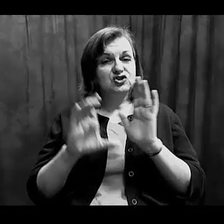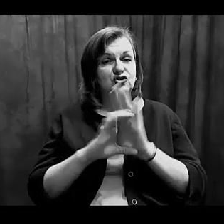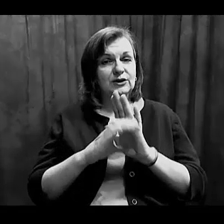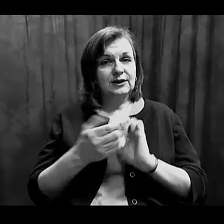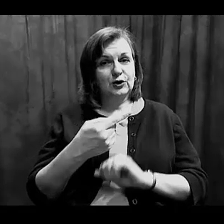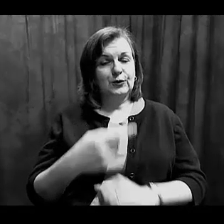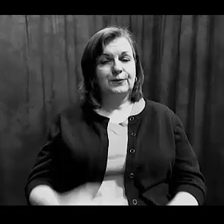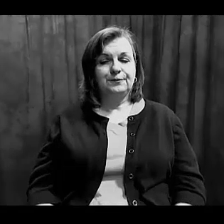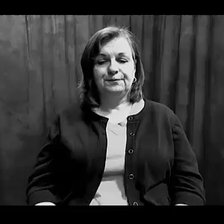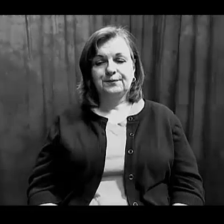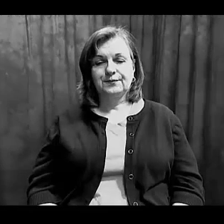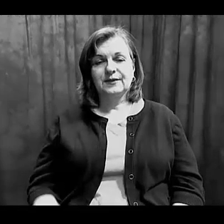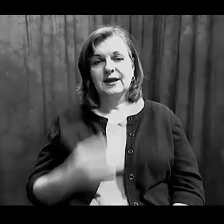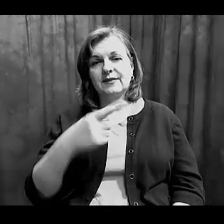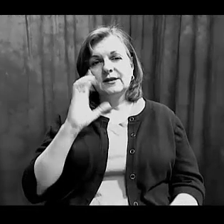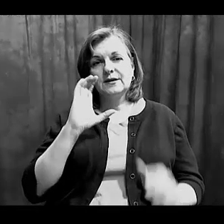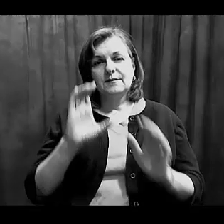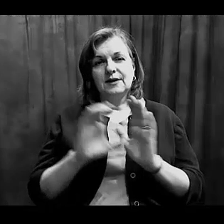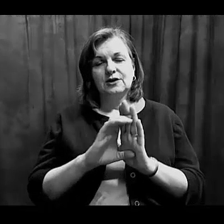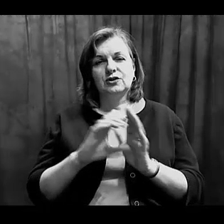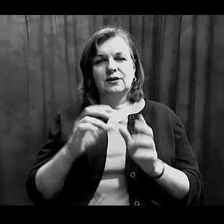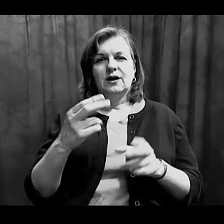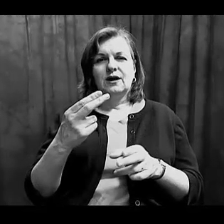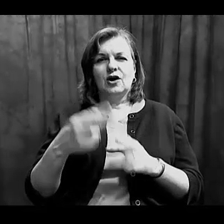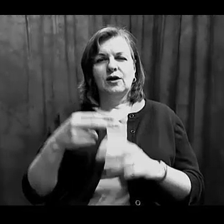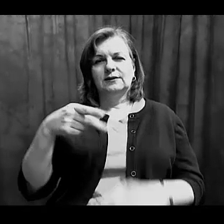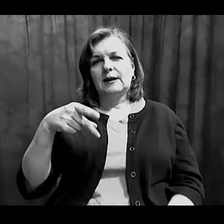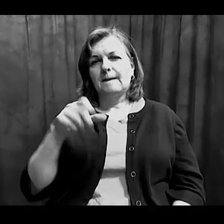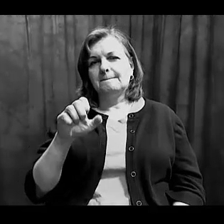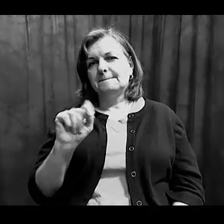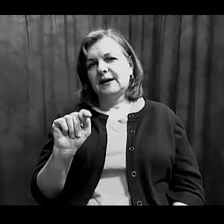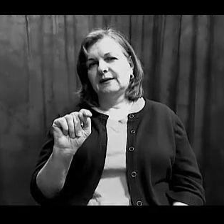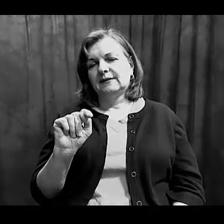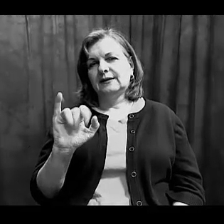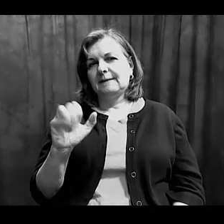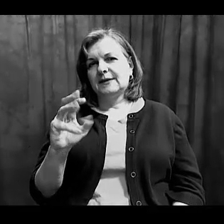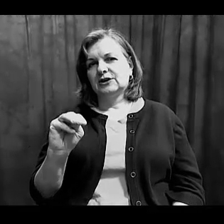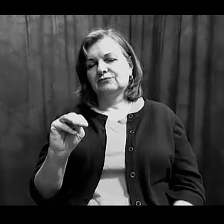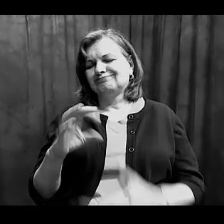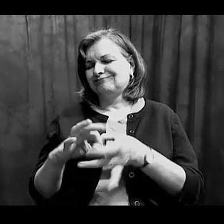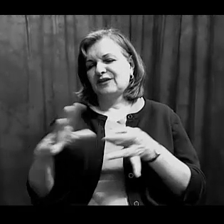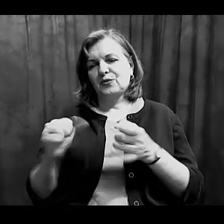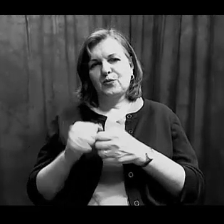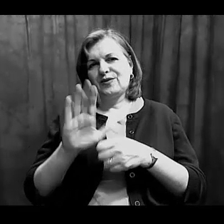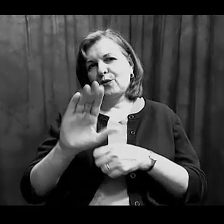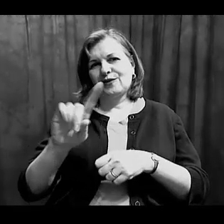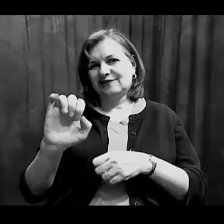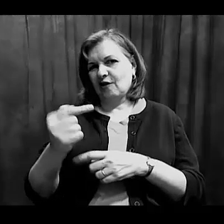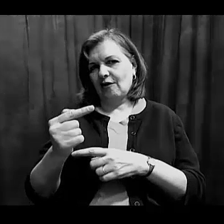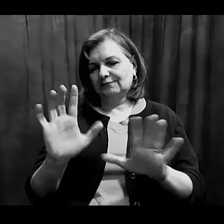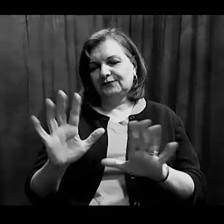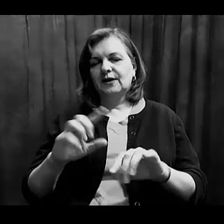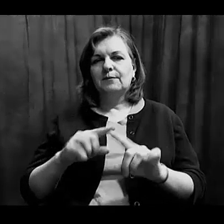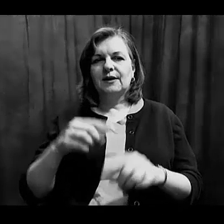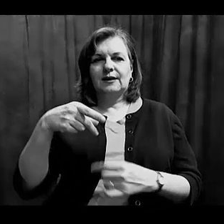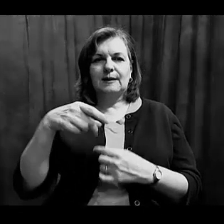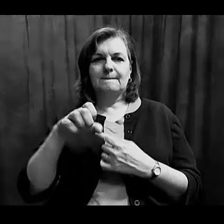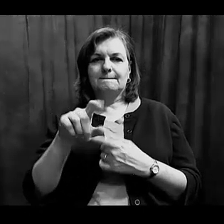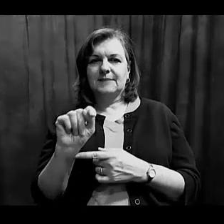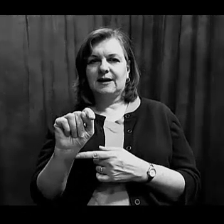what about here? this is actually a PET image has nothing to do with your dog but it's a PET image